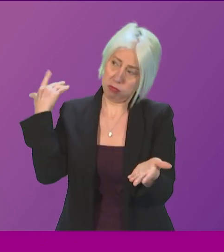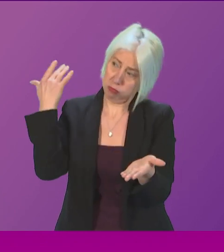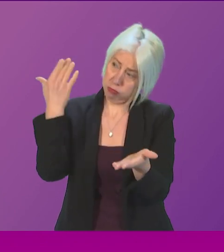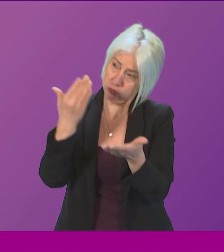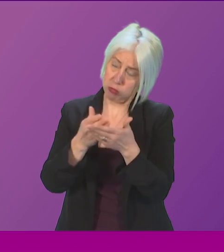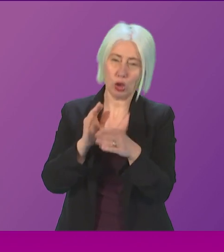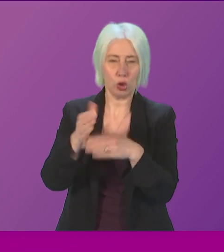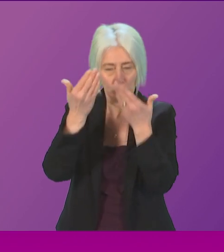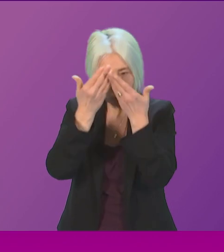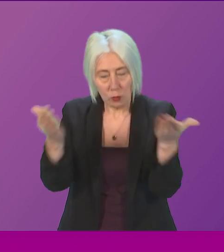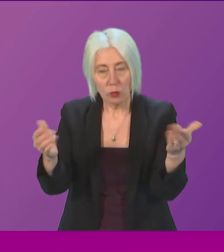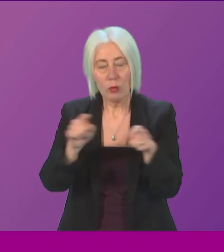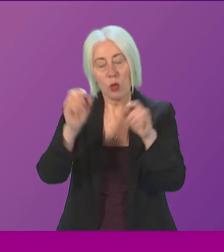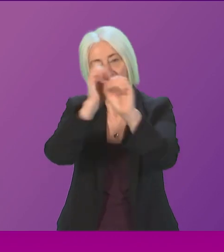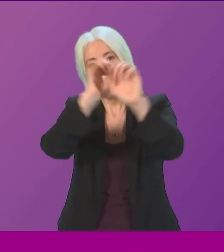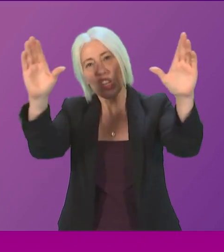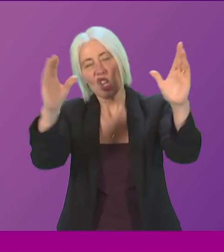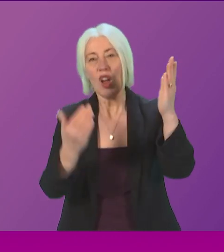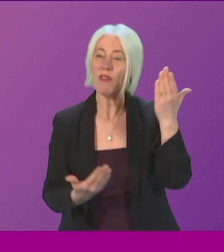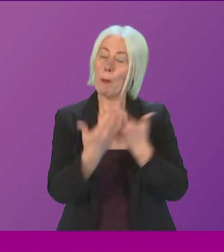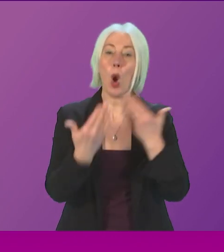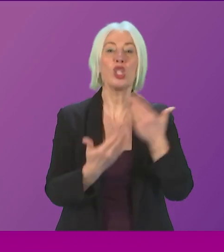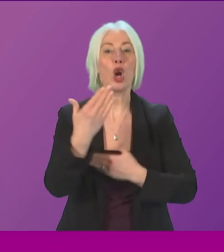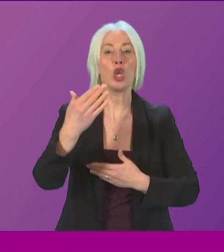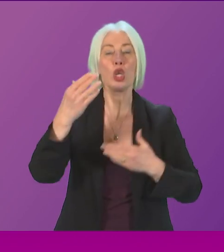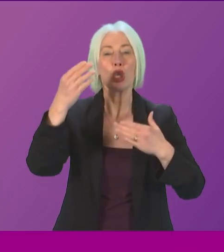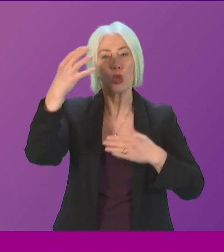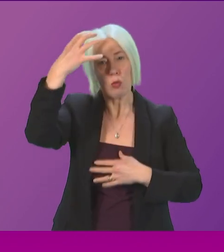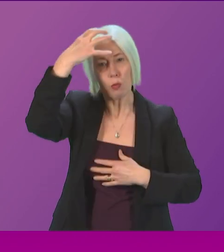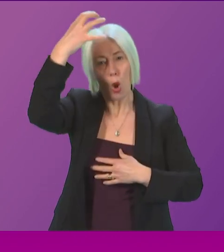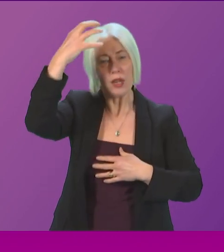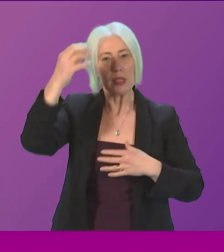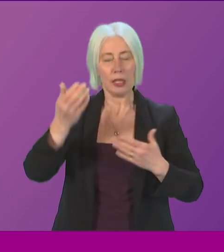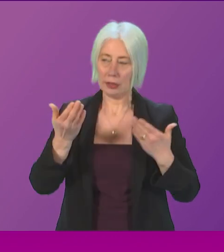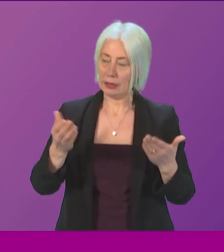is also showing a vision of the modern monarchy that he intends to lead.